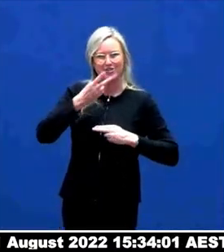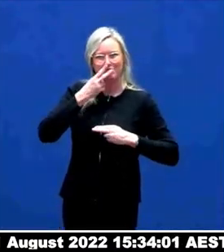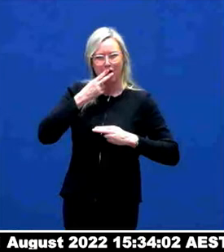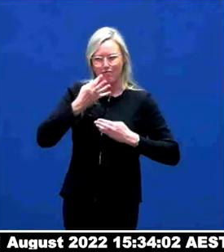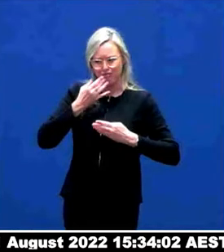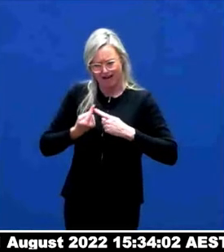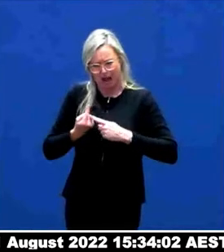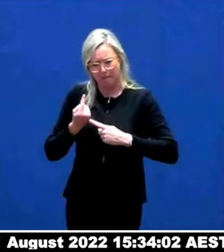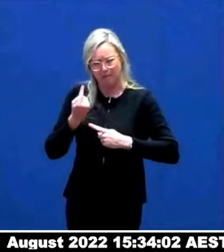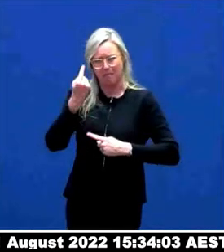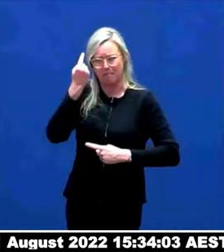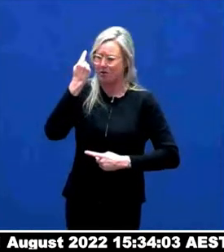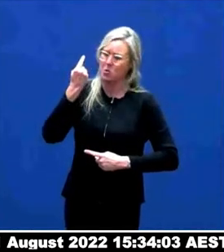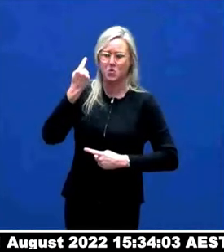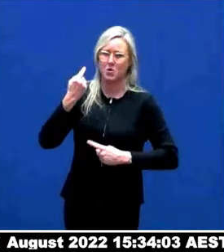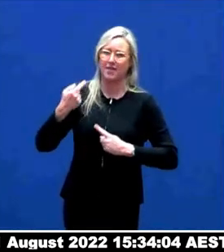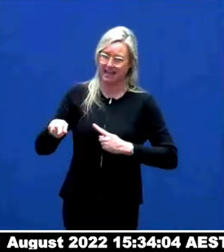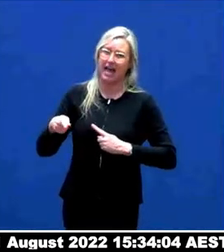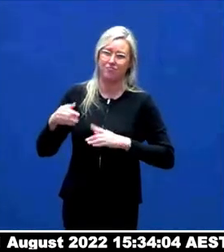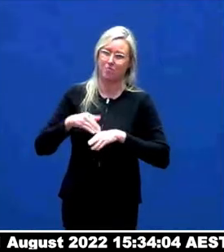policy on tobacco affects me.